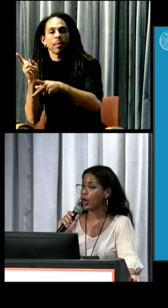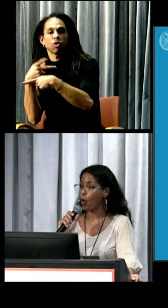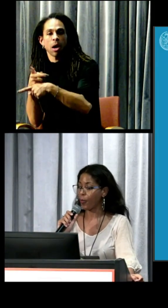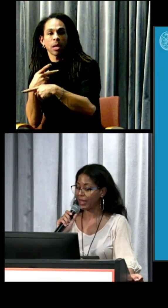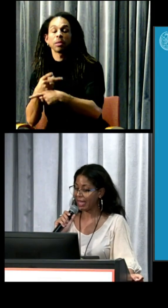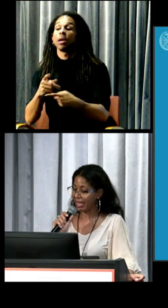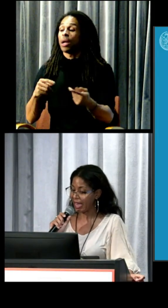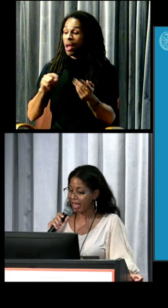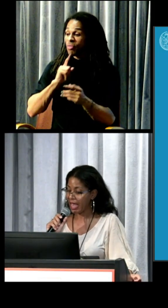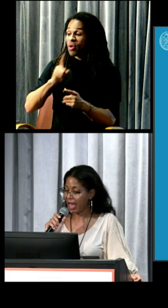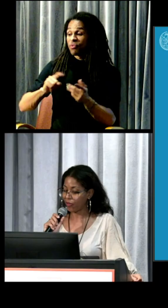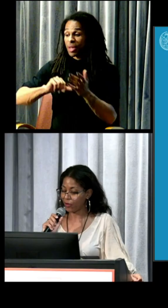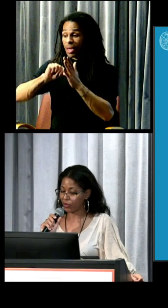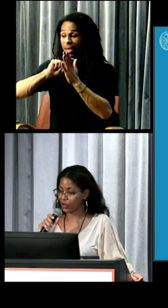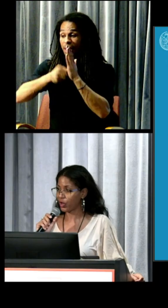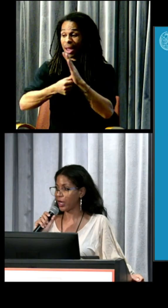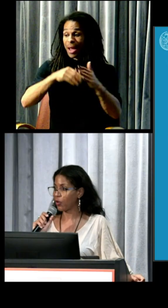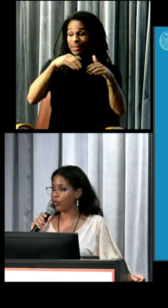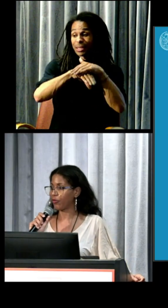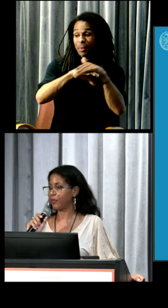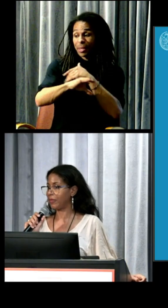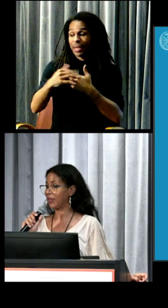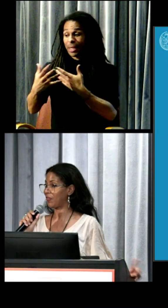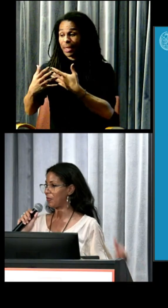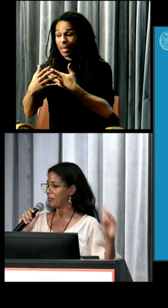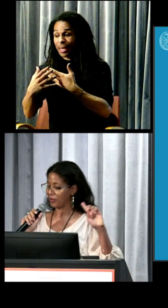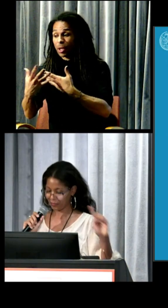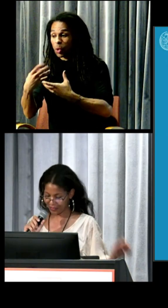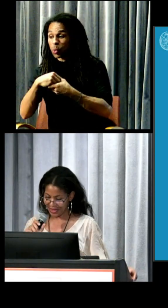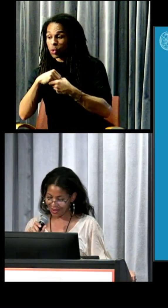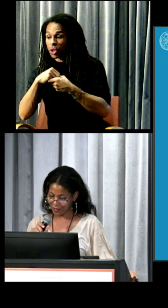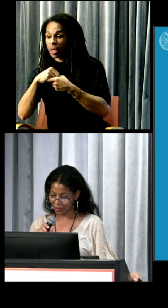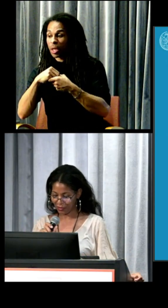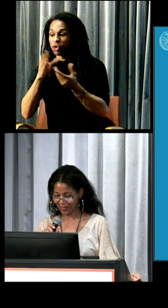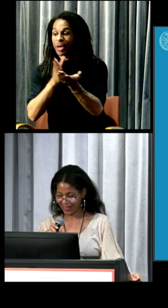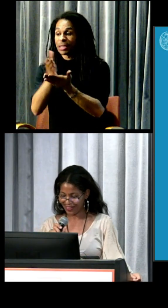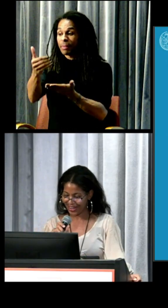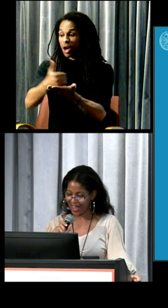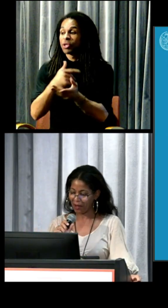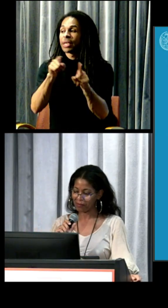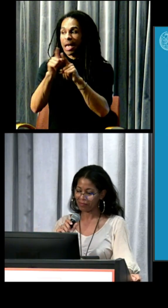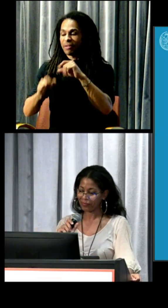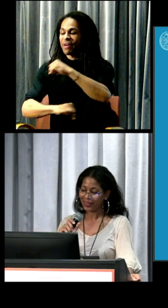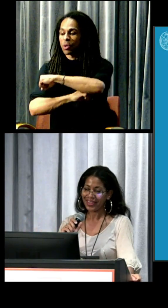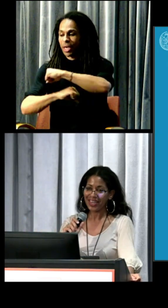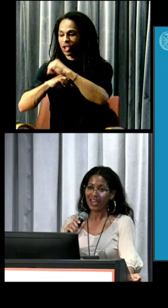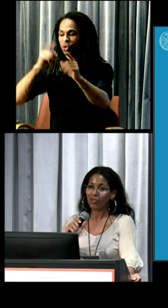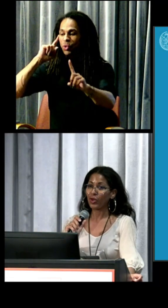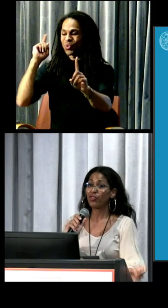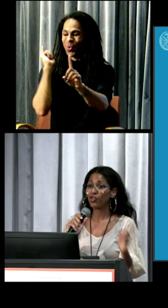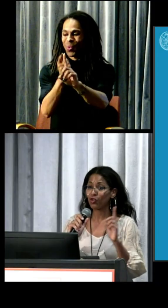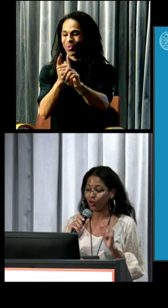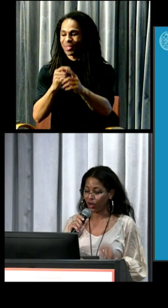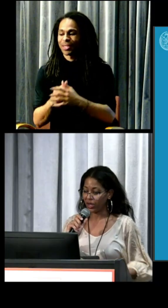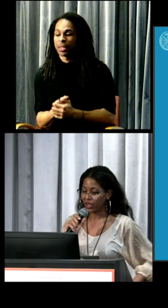the two years, and we were able to get them the information that they needed, that they knew was in the data, but they just didn't know how to get it.